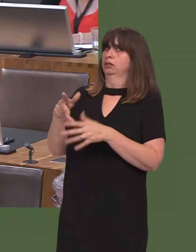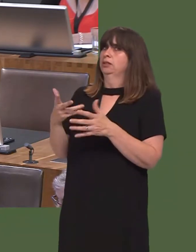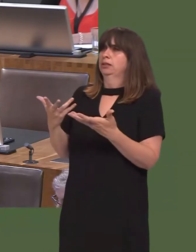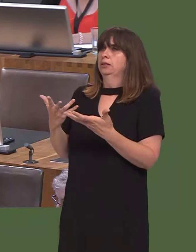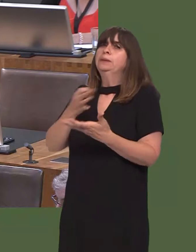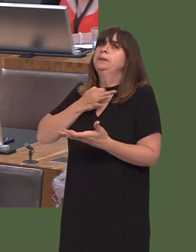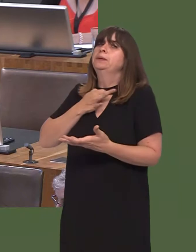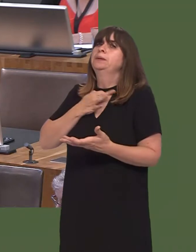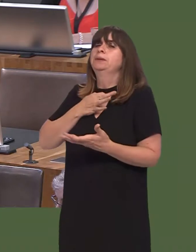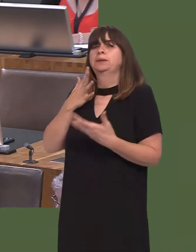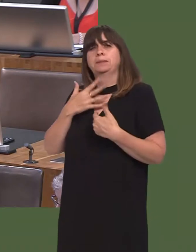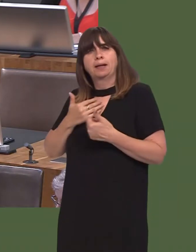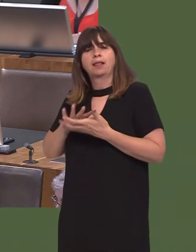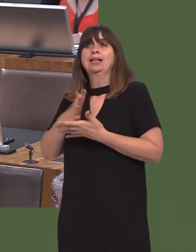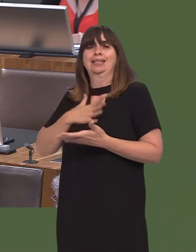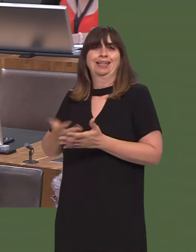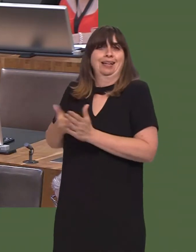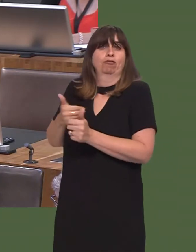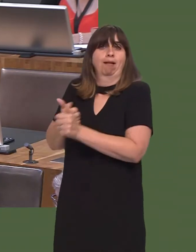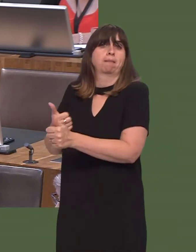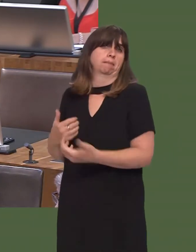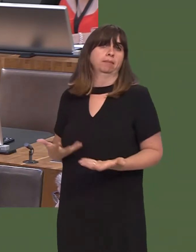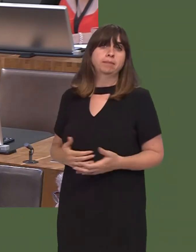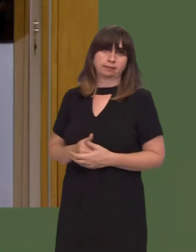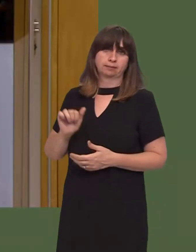together, of course, with others who are particularly vulnerable, who need that specific help.